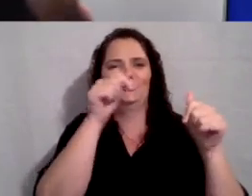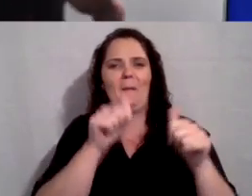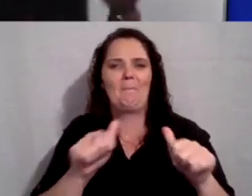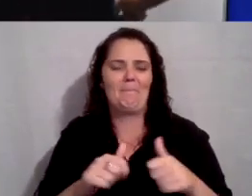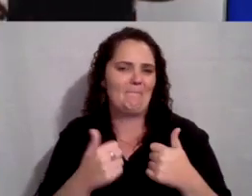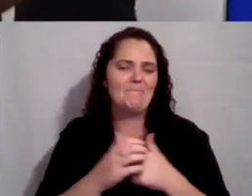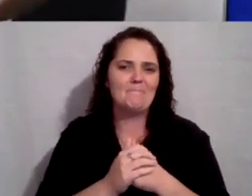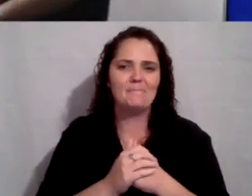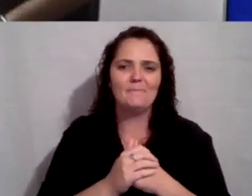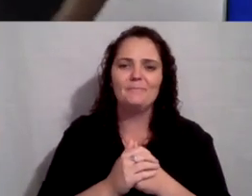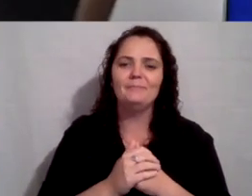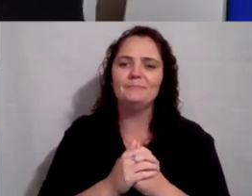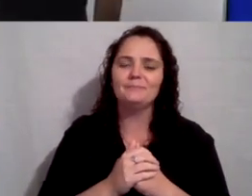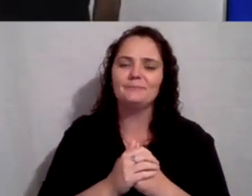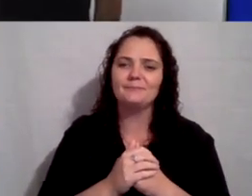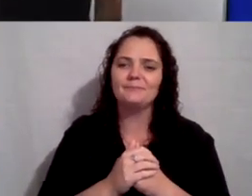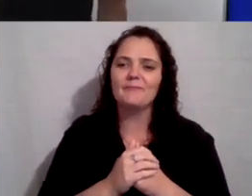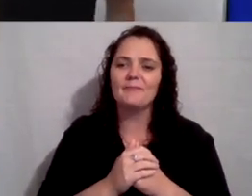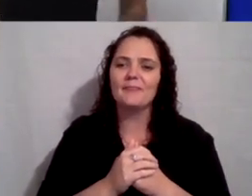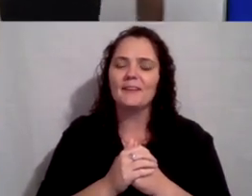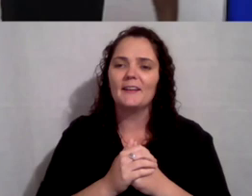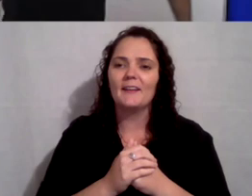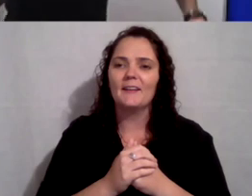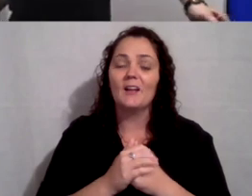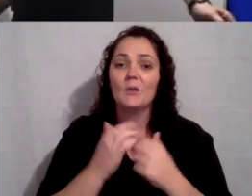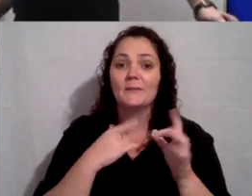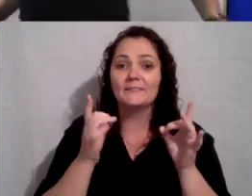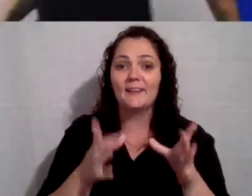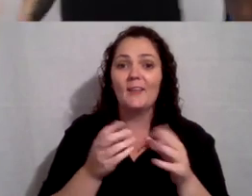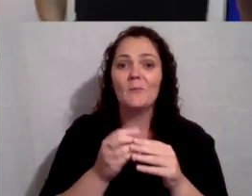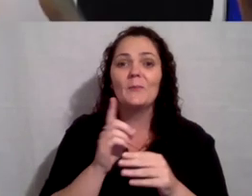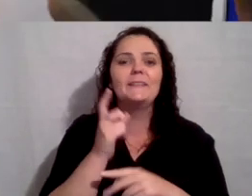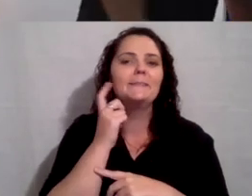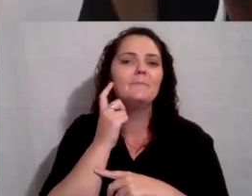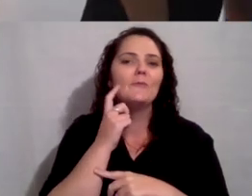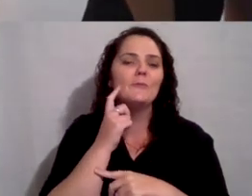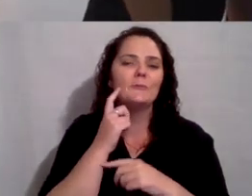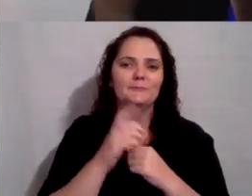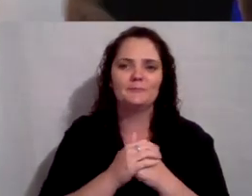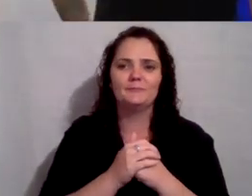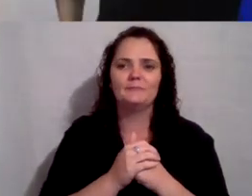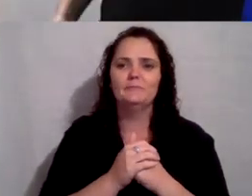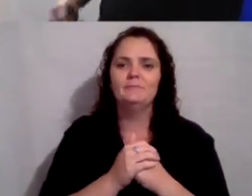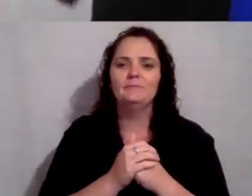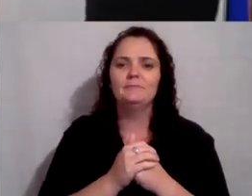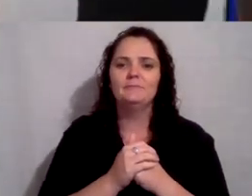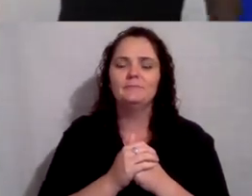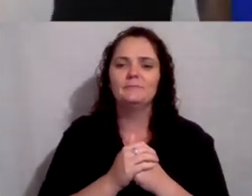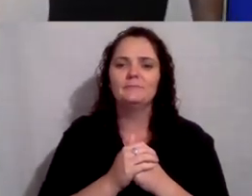Alright so we're going to start off with a very, very simple pose, nothing too complex, we're going to go with a